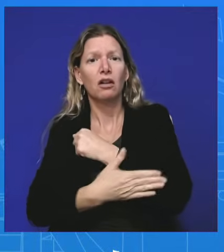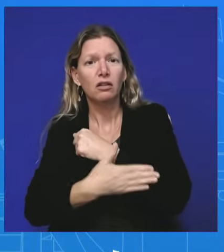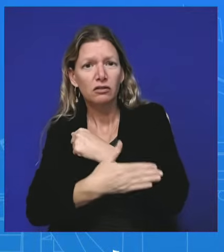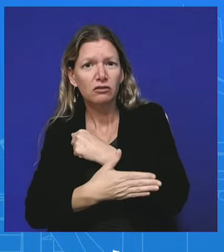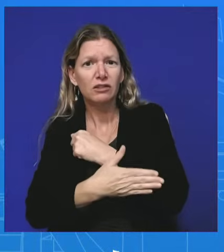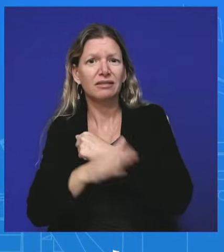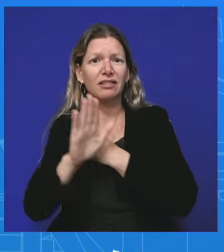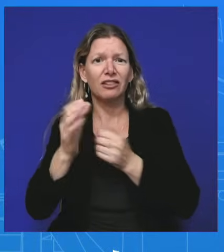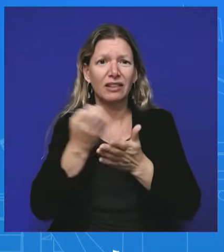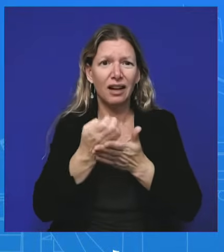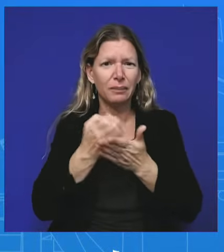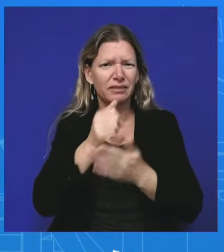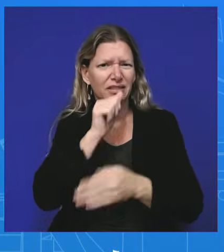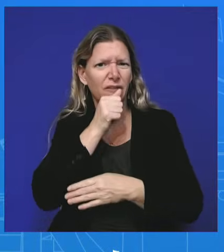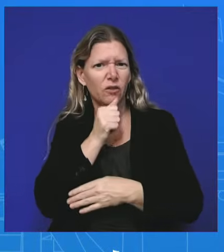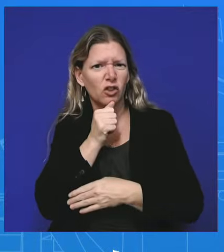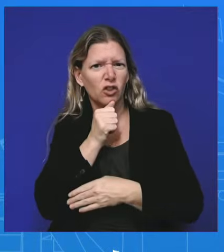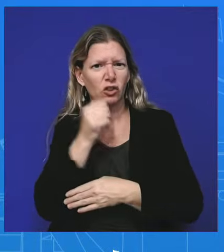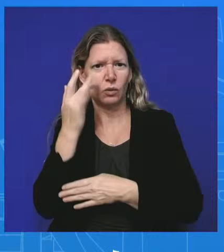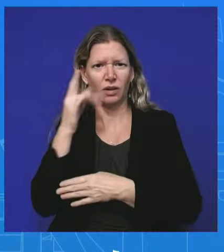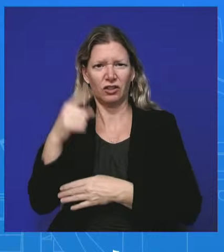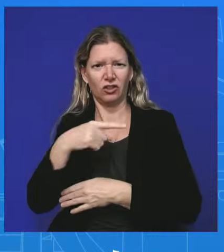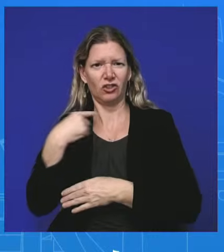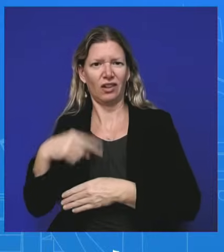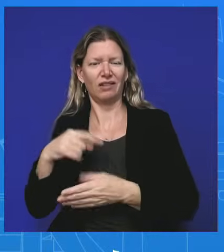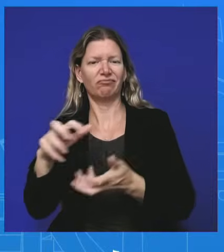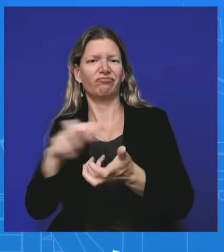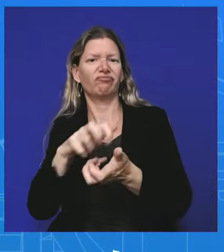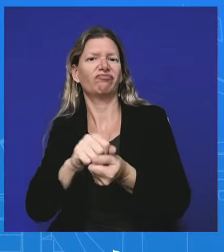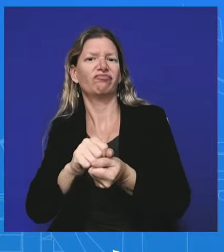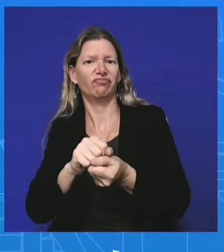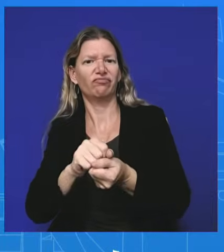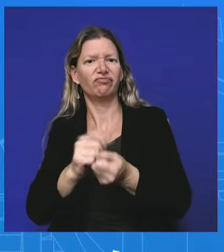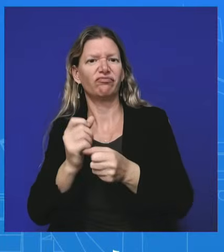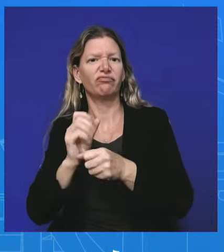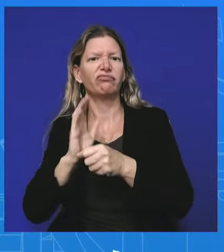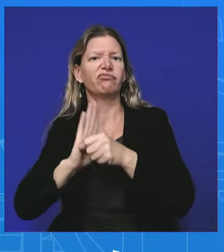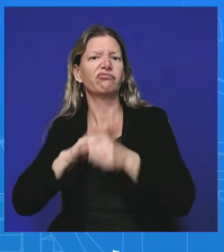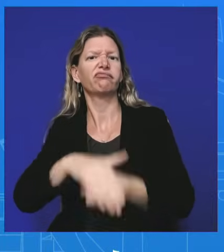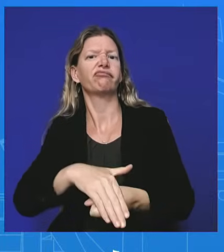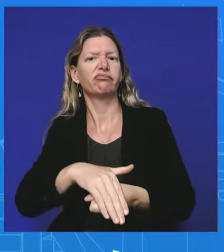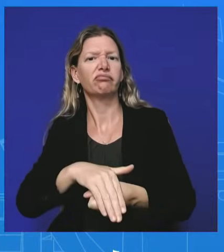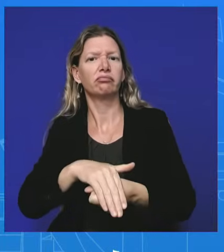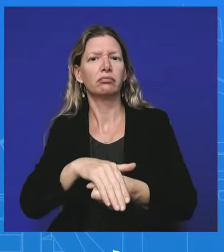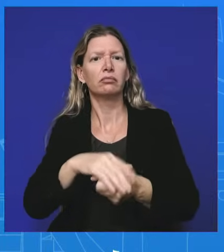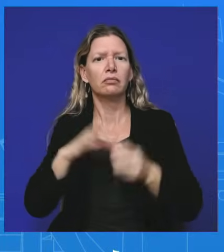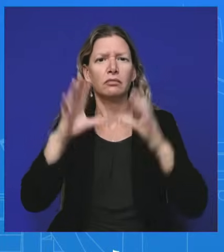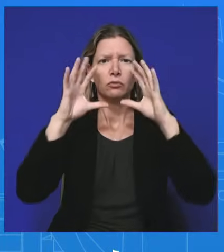And so, the President is going to continue, as he does always, to work with our allies to join forces to out --